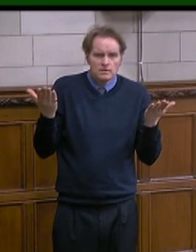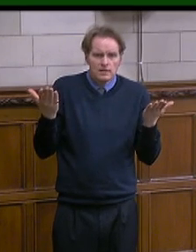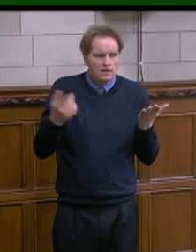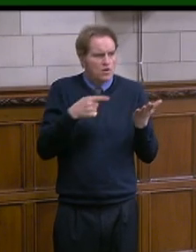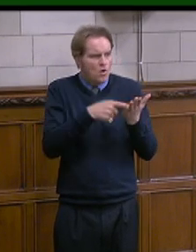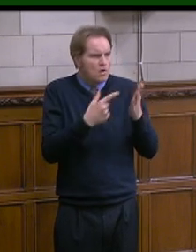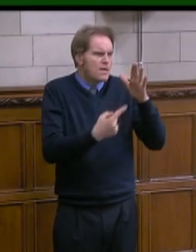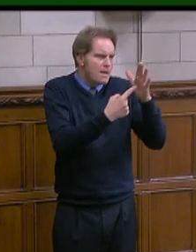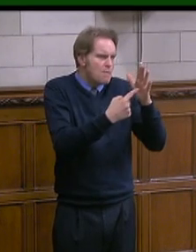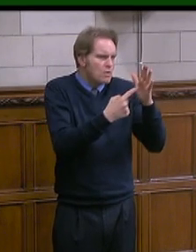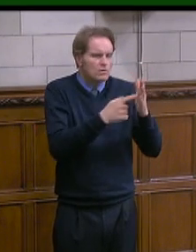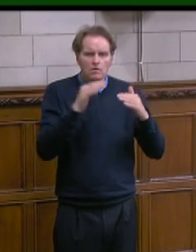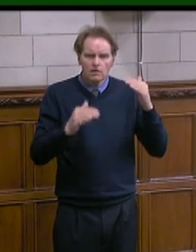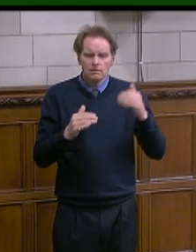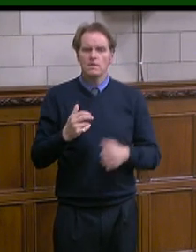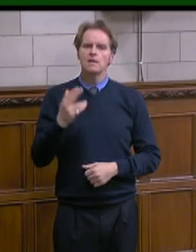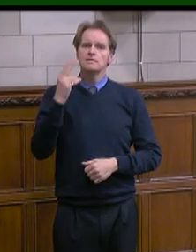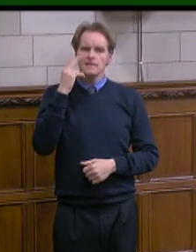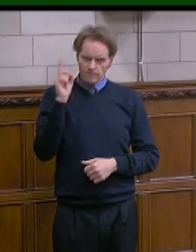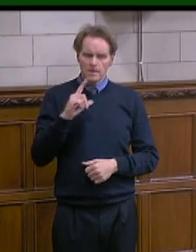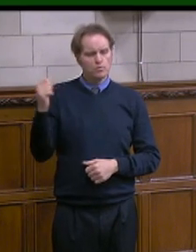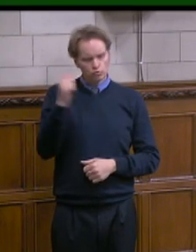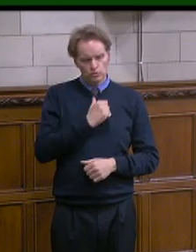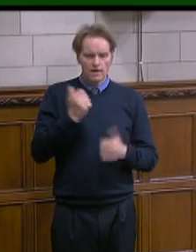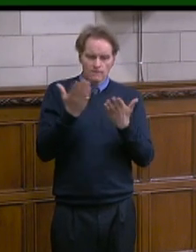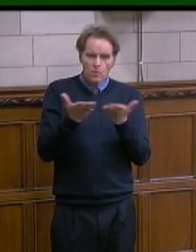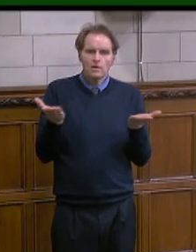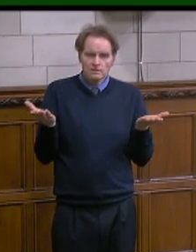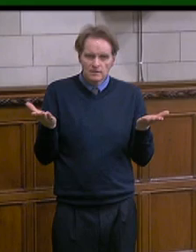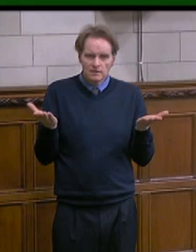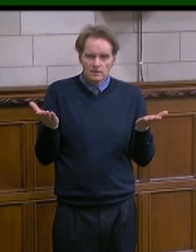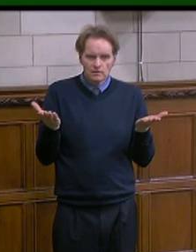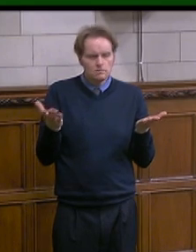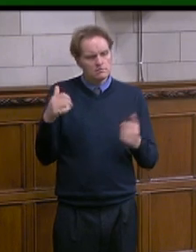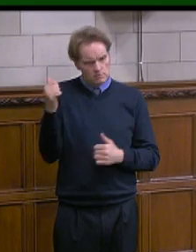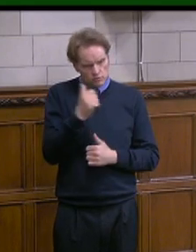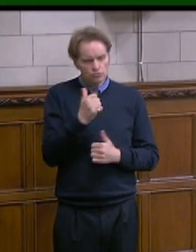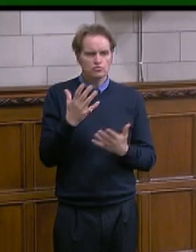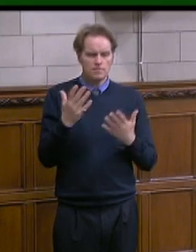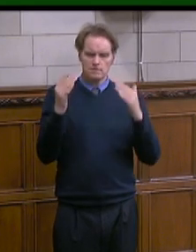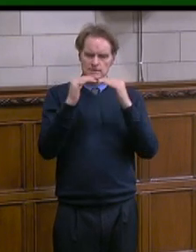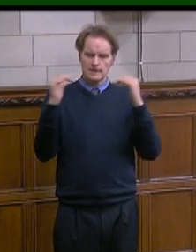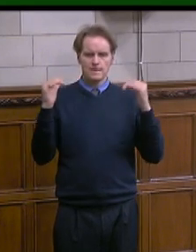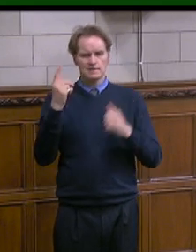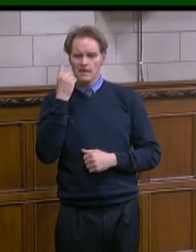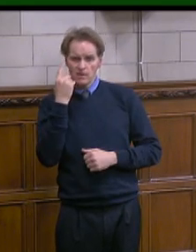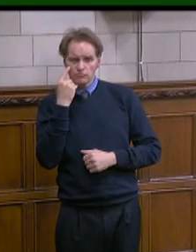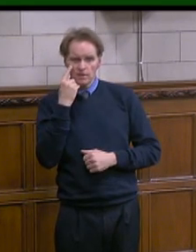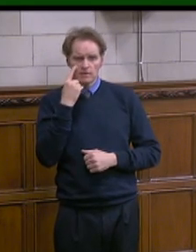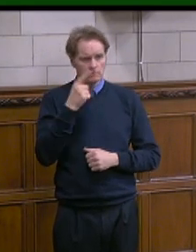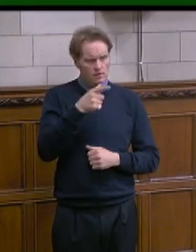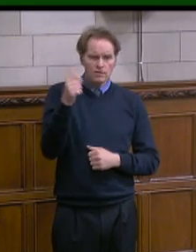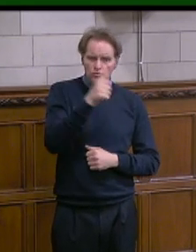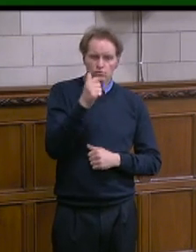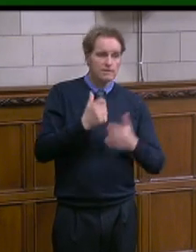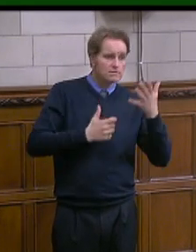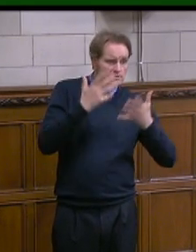Deaf people deserve to have equality, a level playing field and British Sign Language as